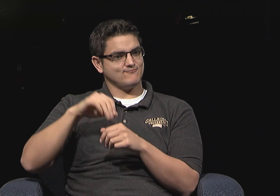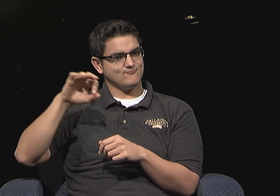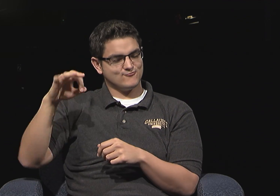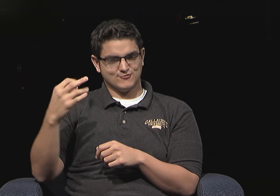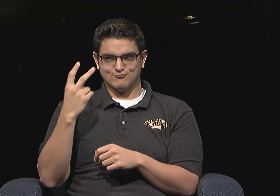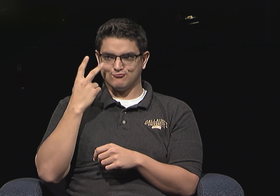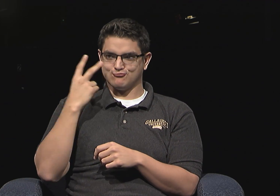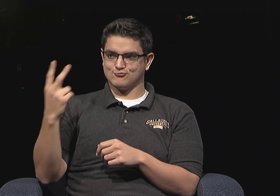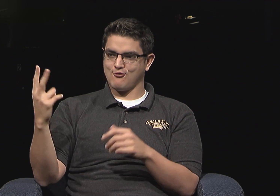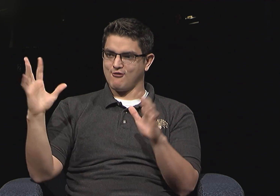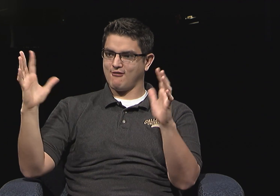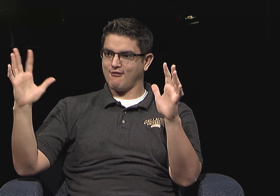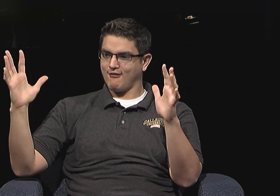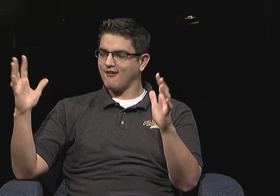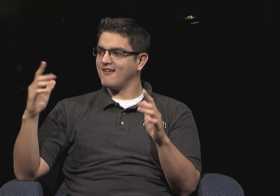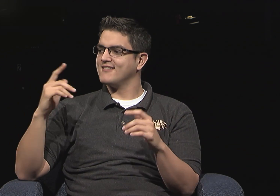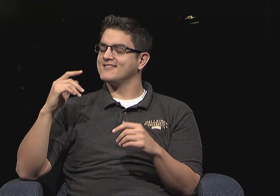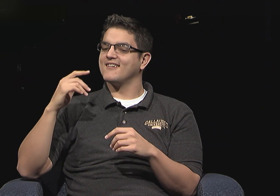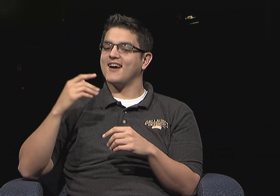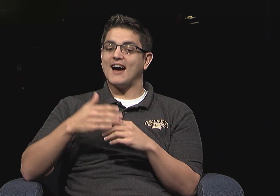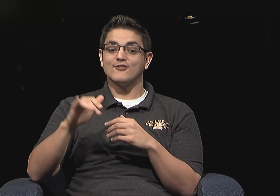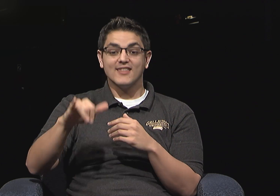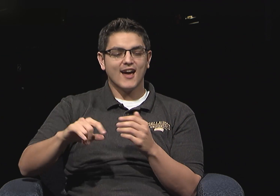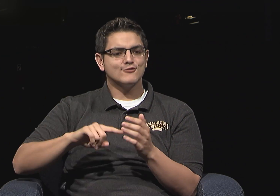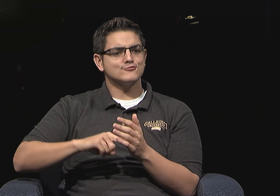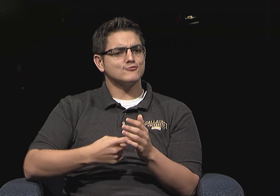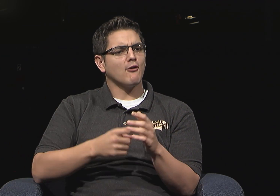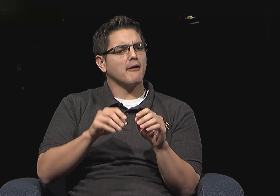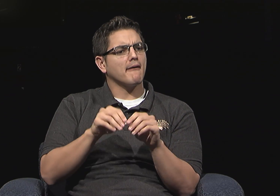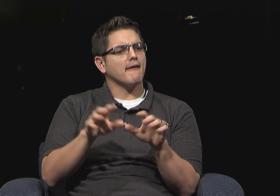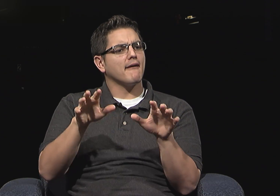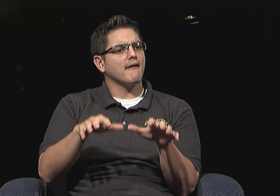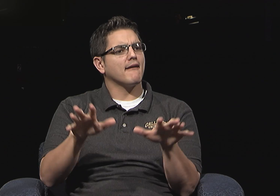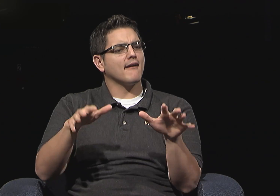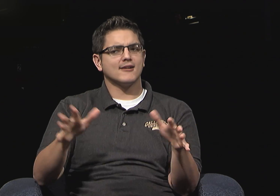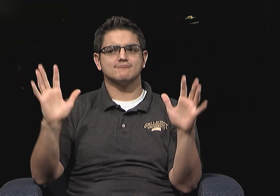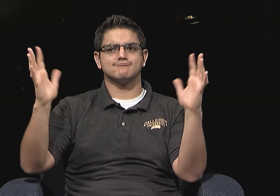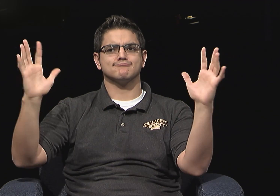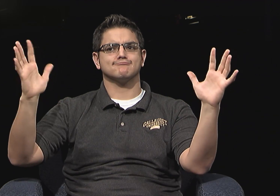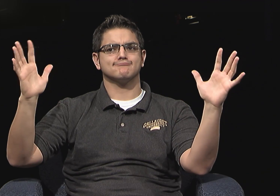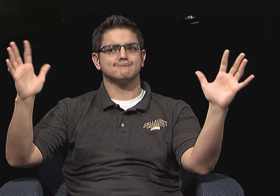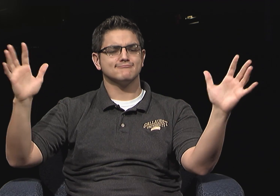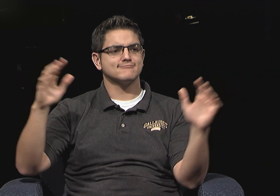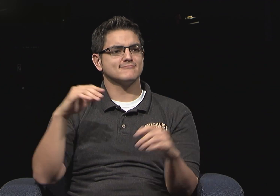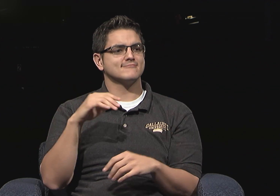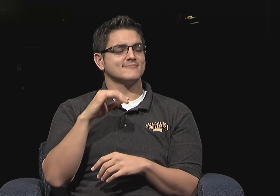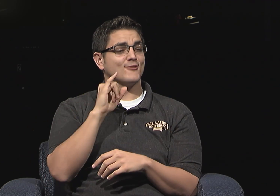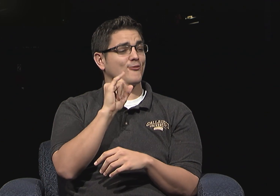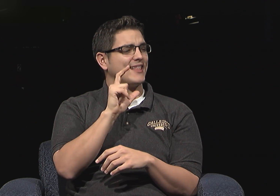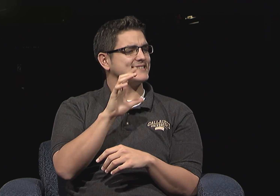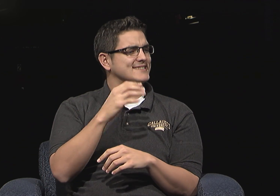YLC campers were from all over the US and, after camp, they brought that form of applause